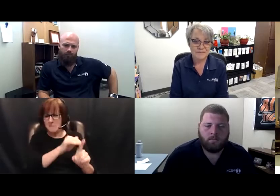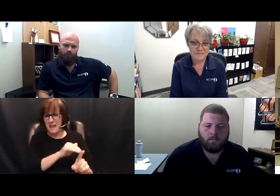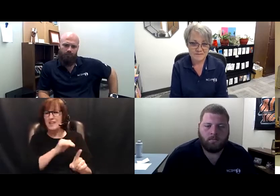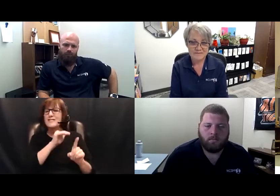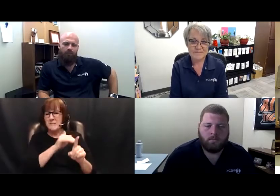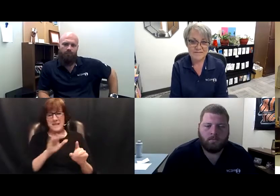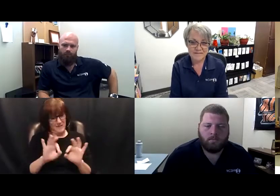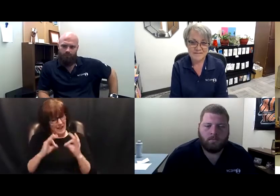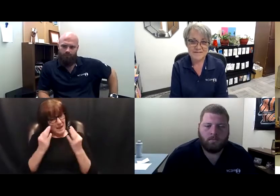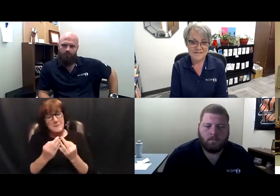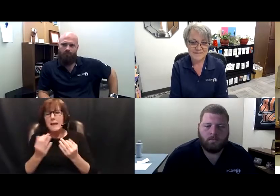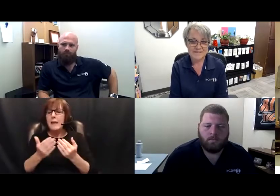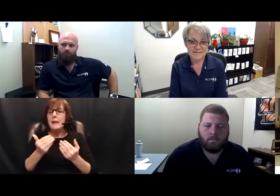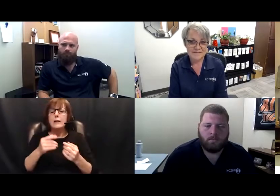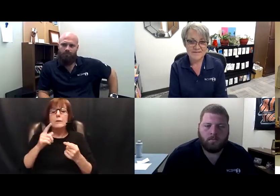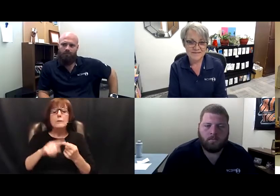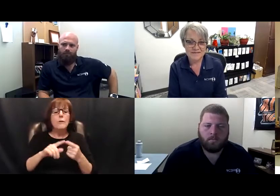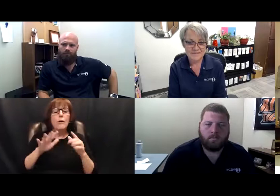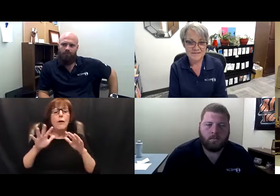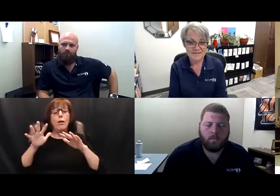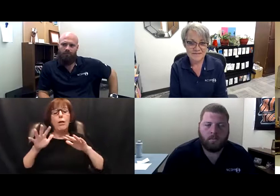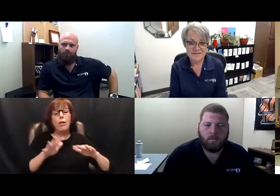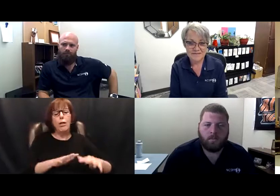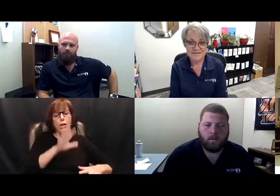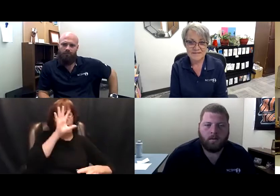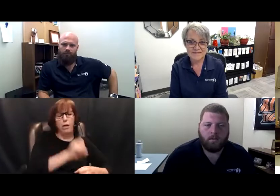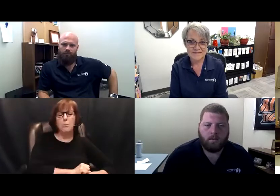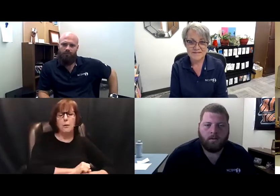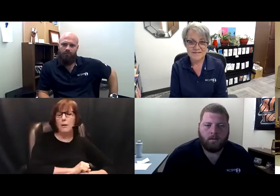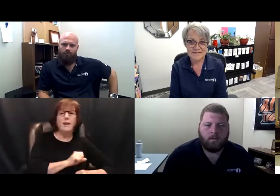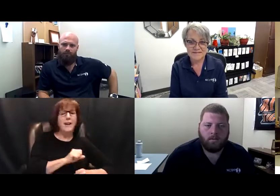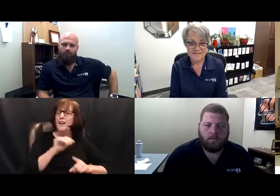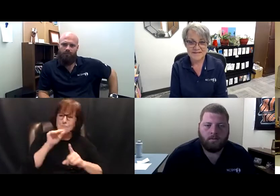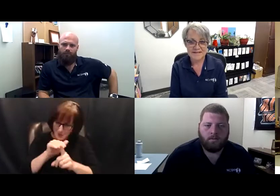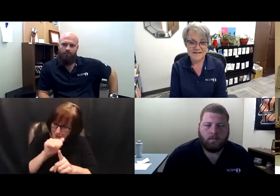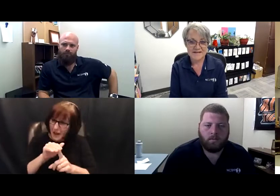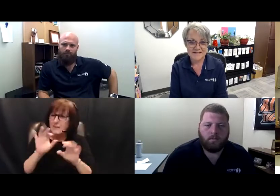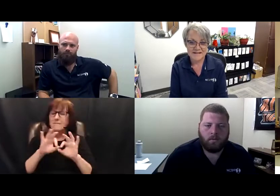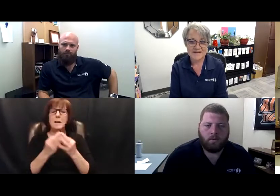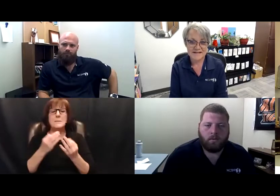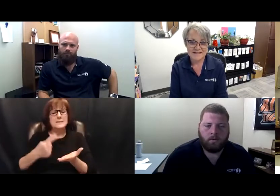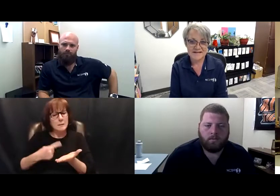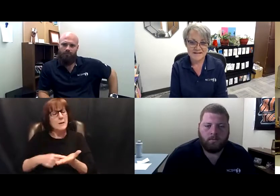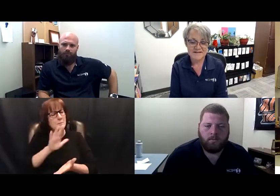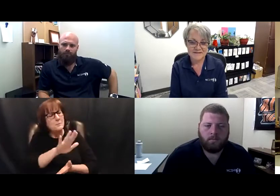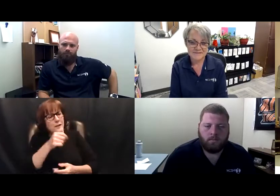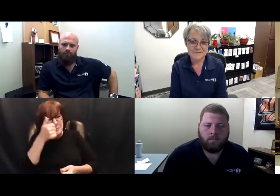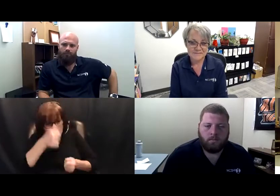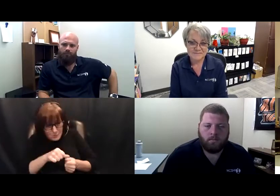It's easy to fall into these habits. You'll have to remind your family from time to time about certain things that you want